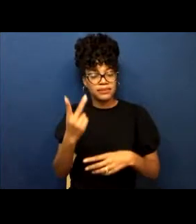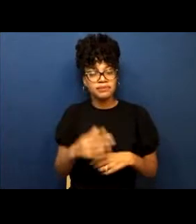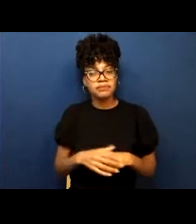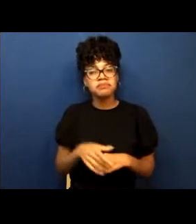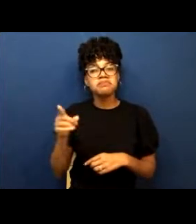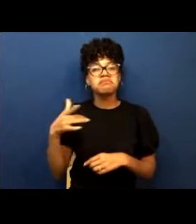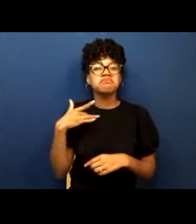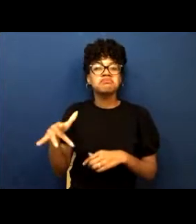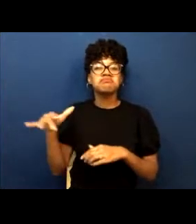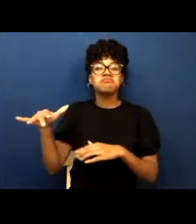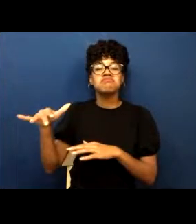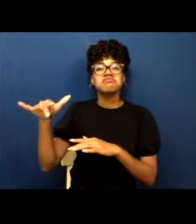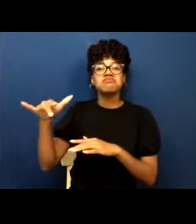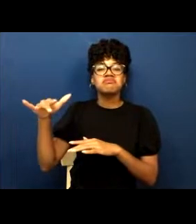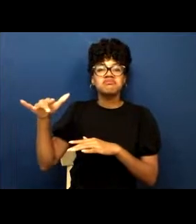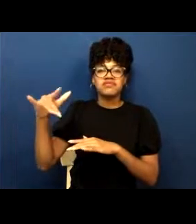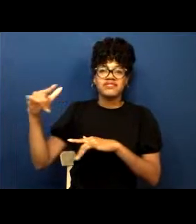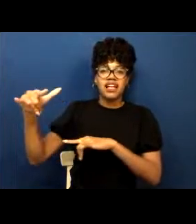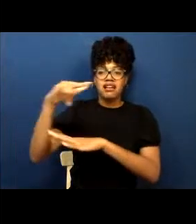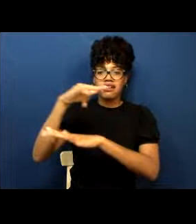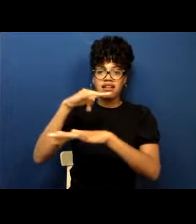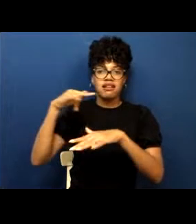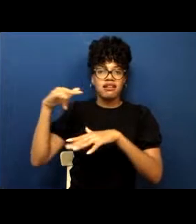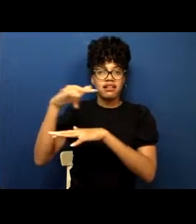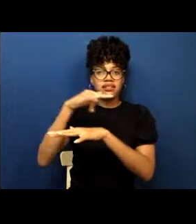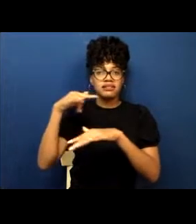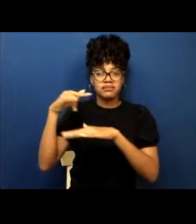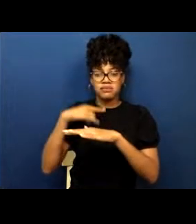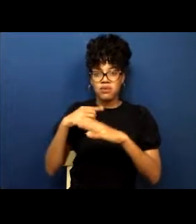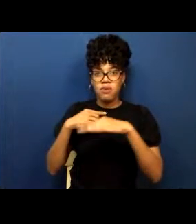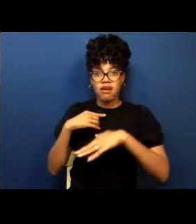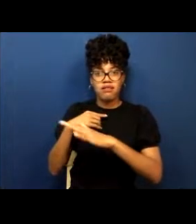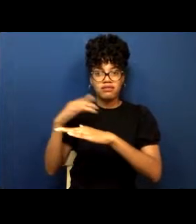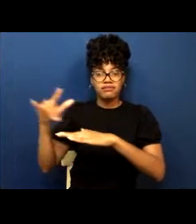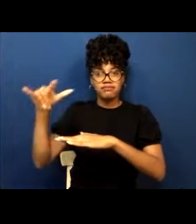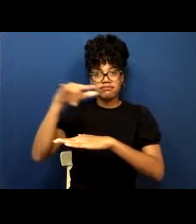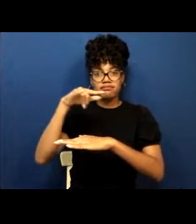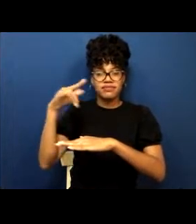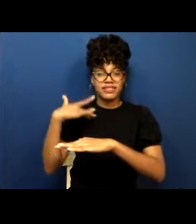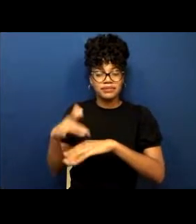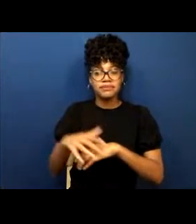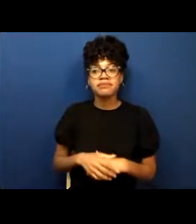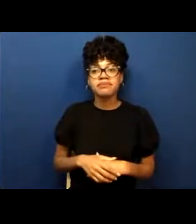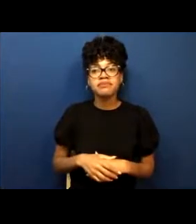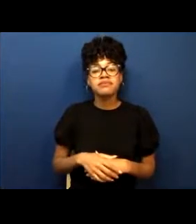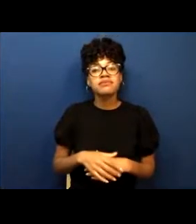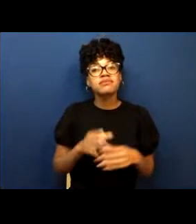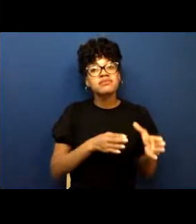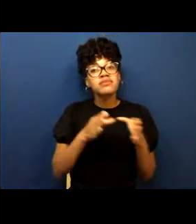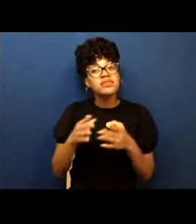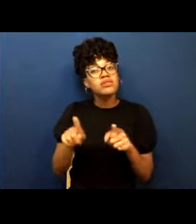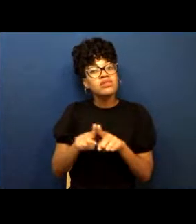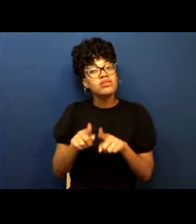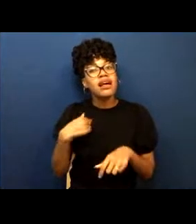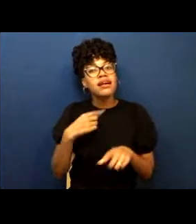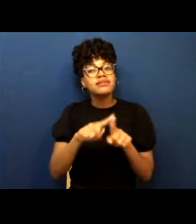But there's also a group of seabirds, the open ocean seabirds or we call them pelagic seabirds. And like these albatrosses on the slide here,